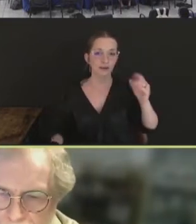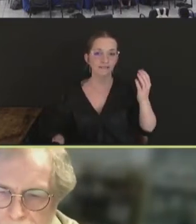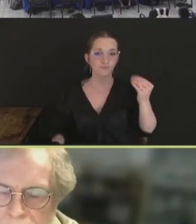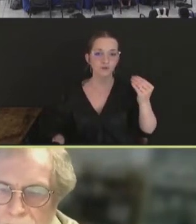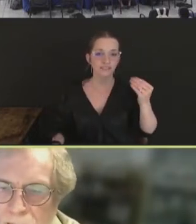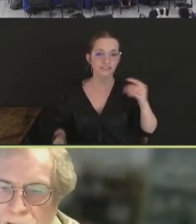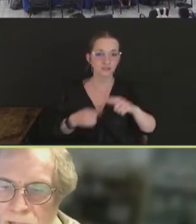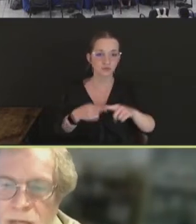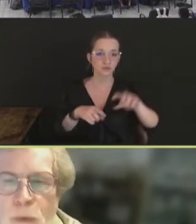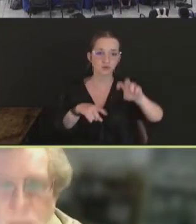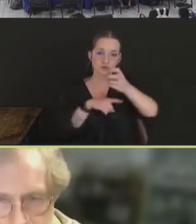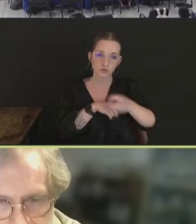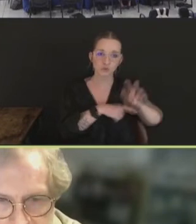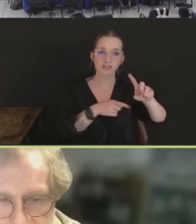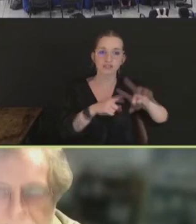However, there were problems.